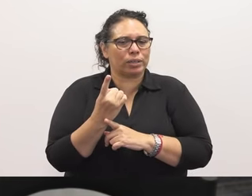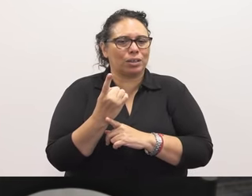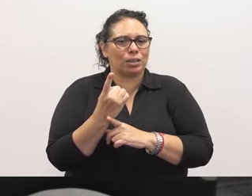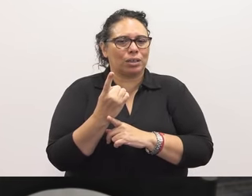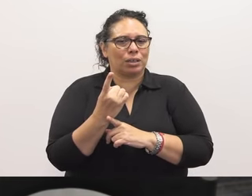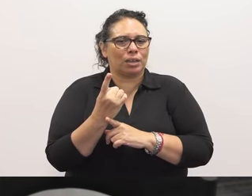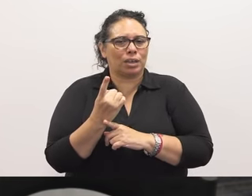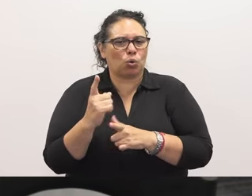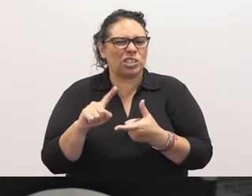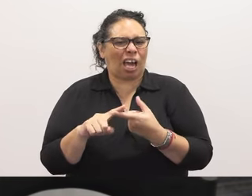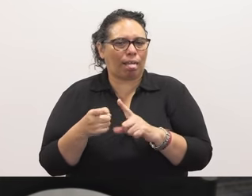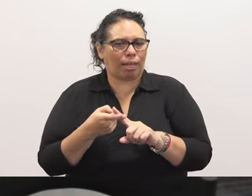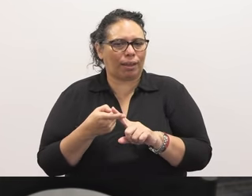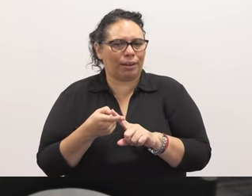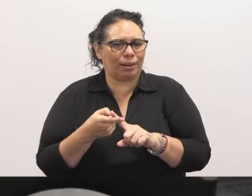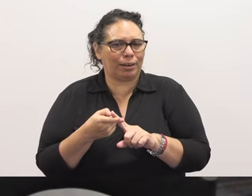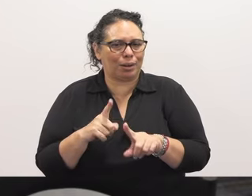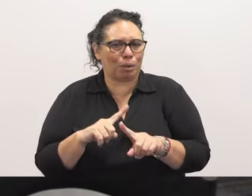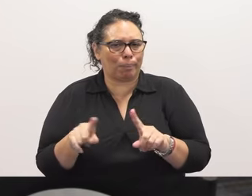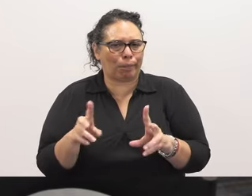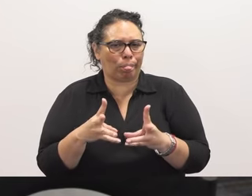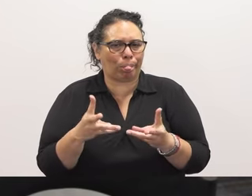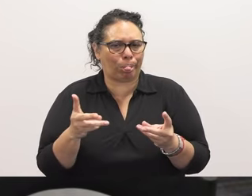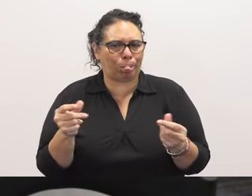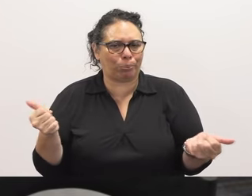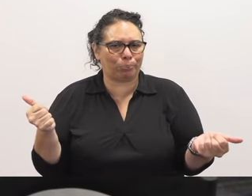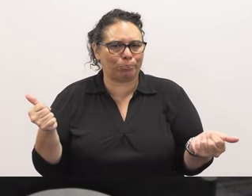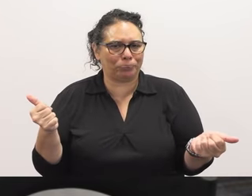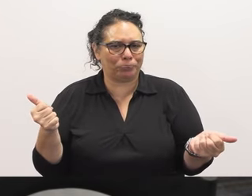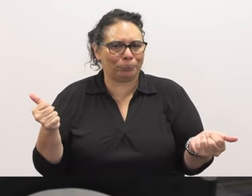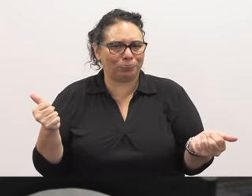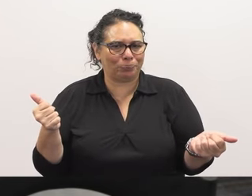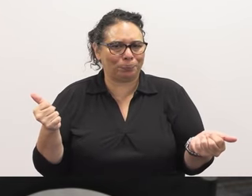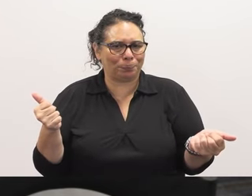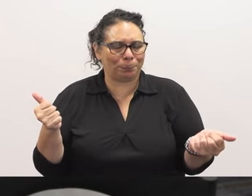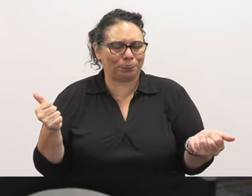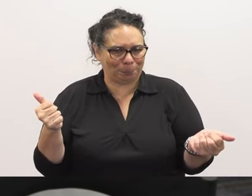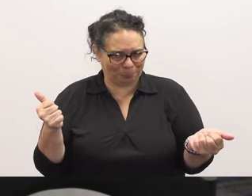People get tired of that. And so we were facing that on our campus,